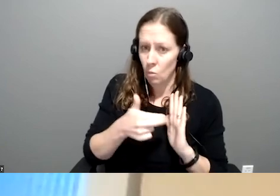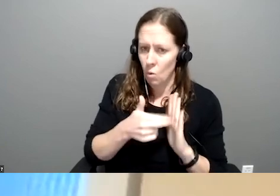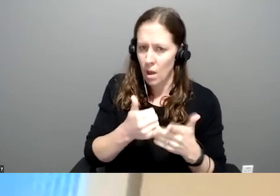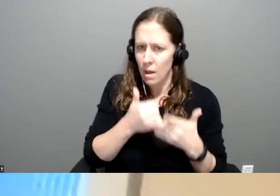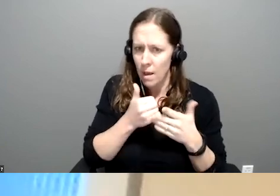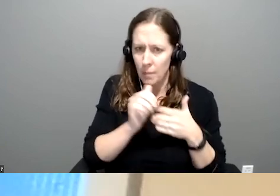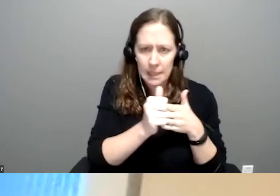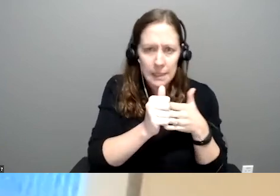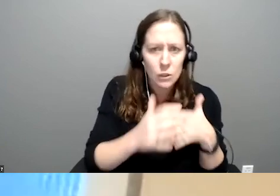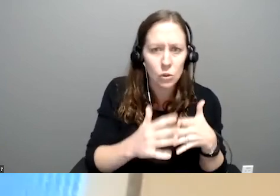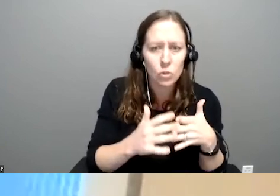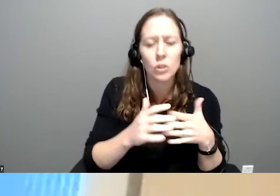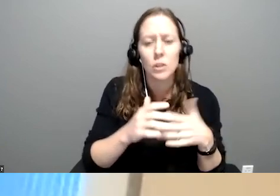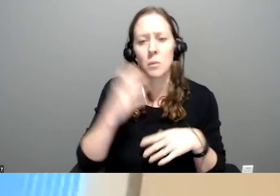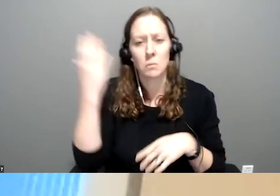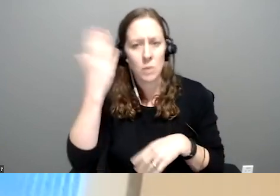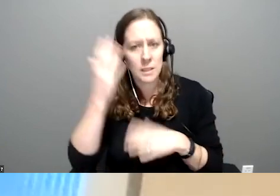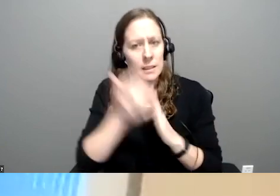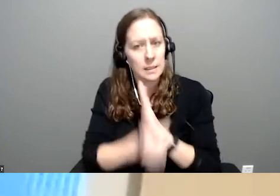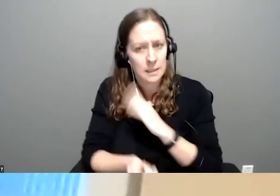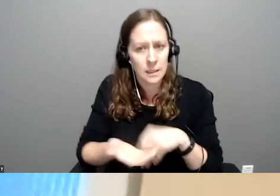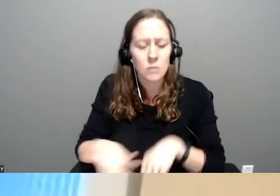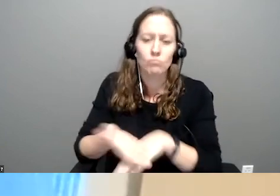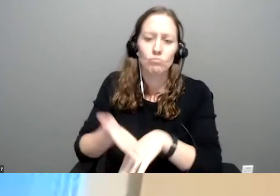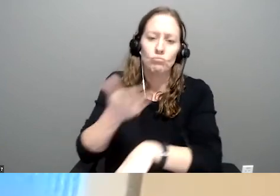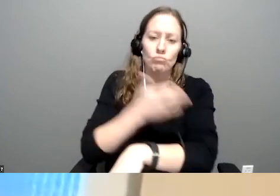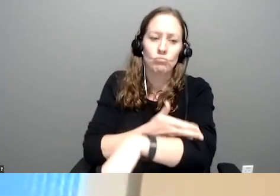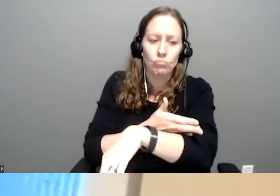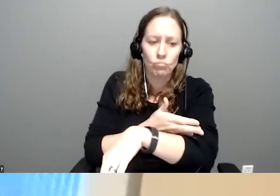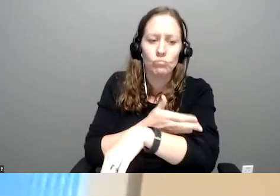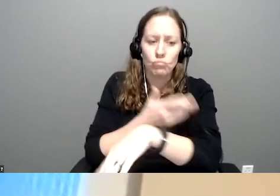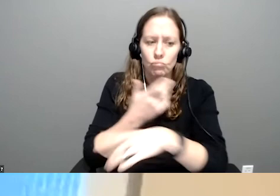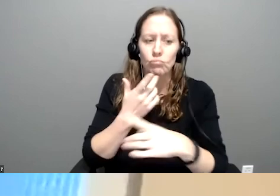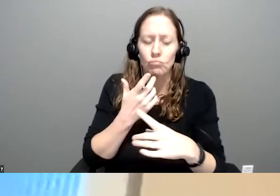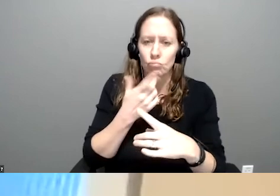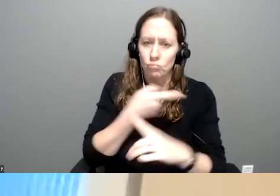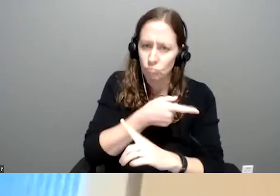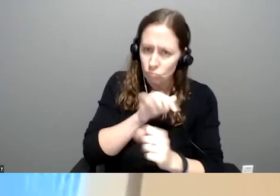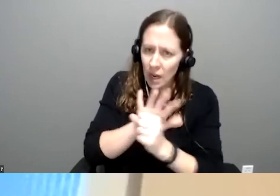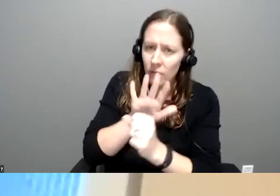presentation skills to advocate for the need for more inclusive and accessible